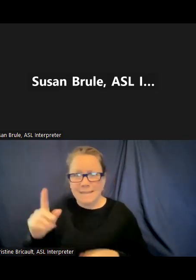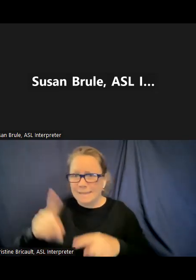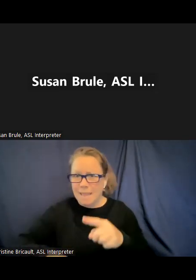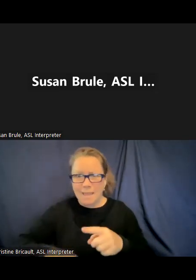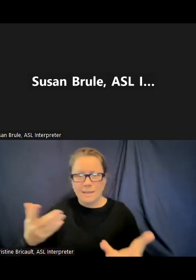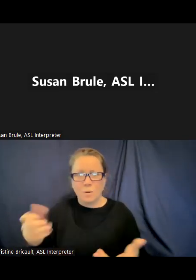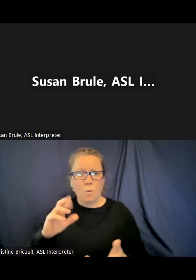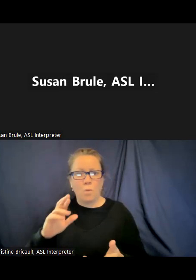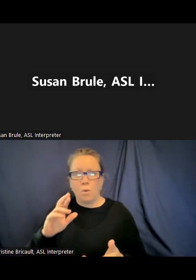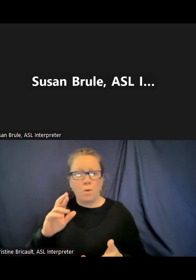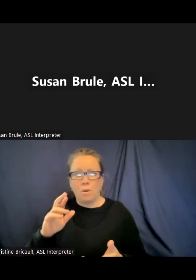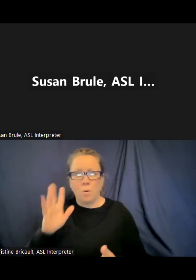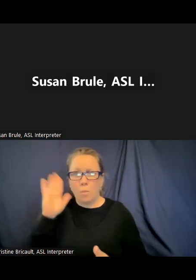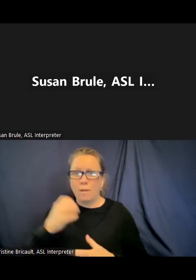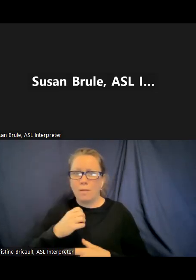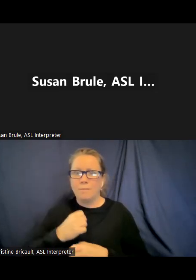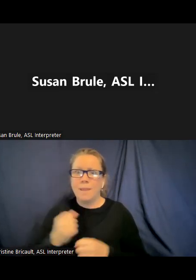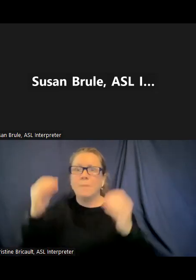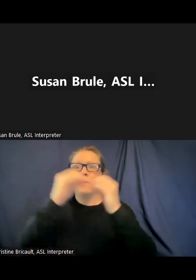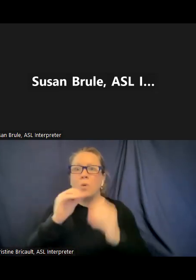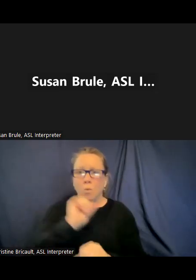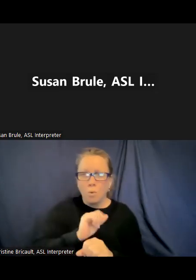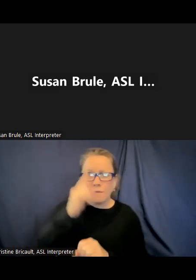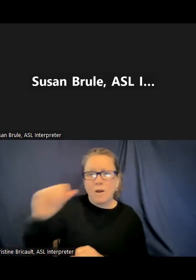a lot of extra work for other people within an organization.